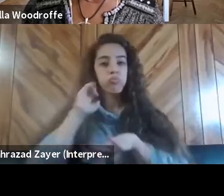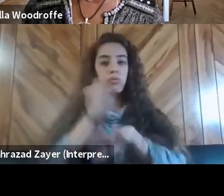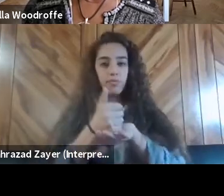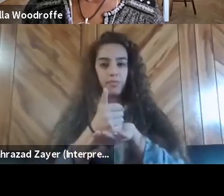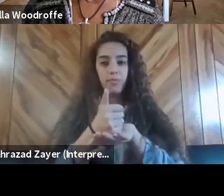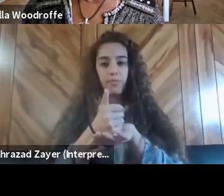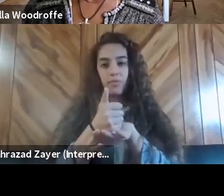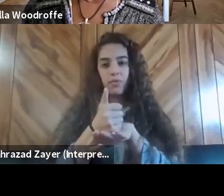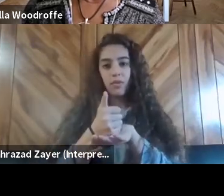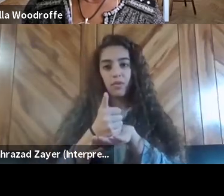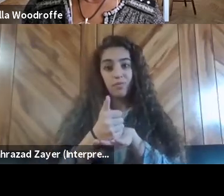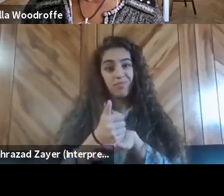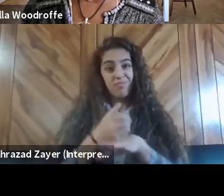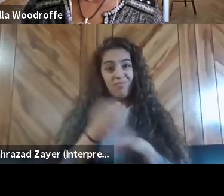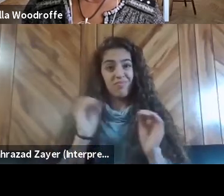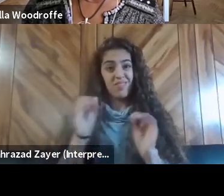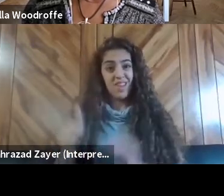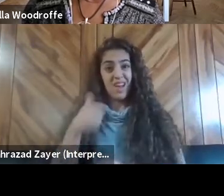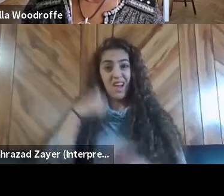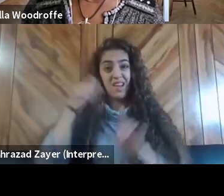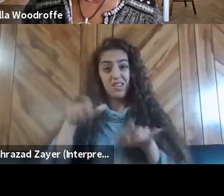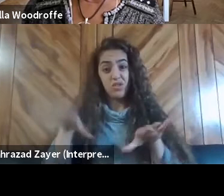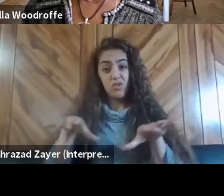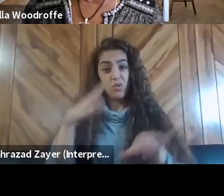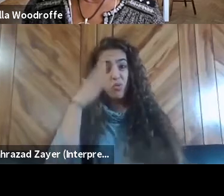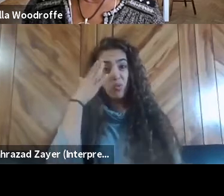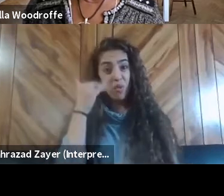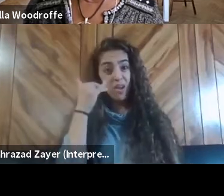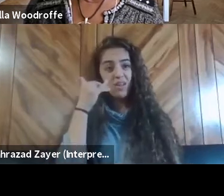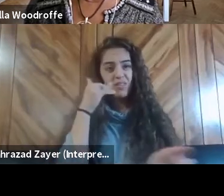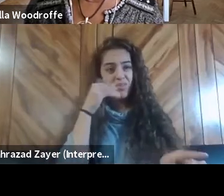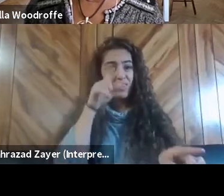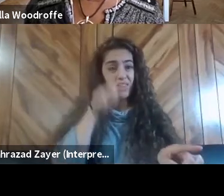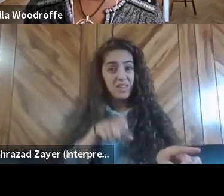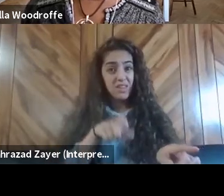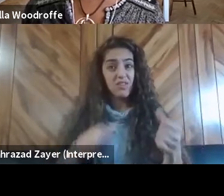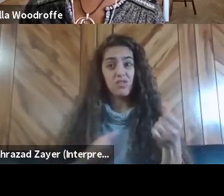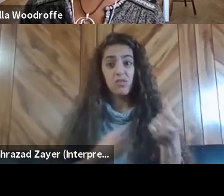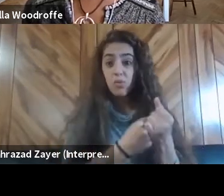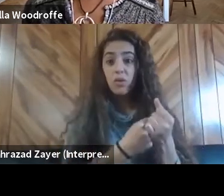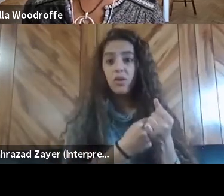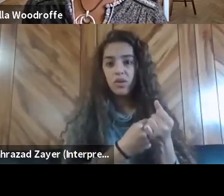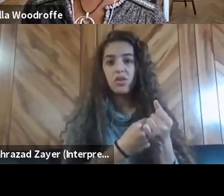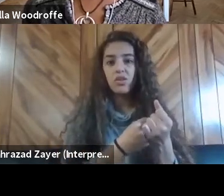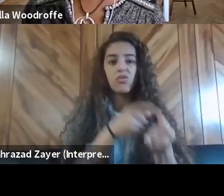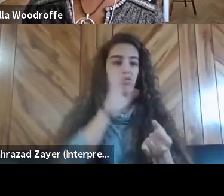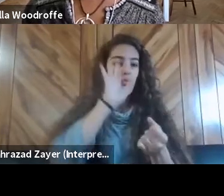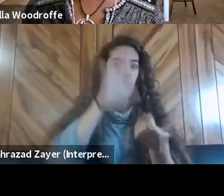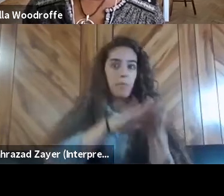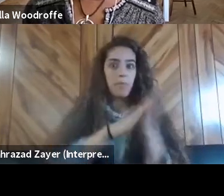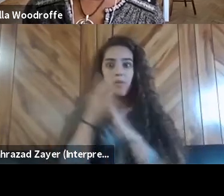needed to do because by any means necessary, she needed the service, and she was going to be successful in my eyes or in my